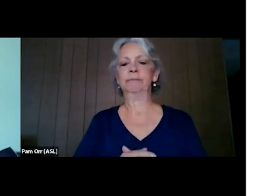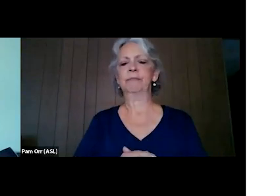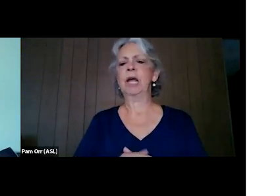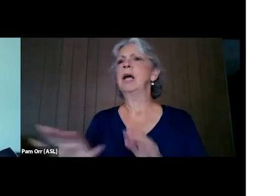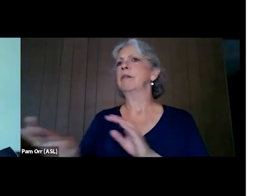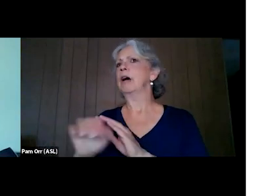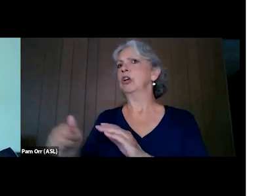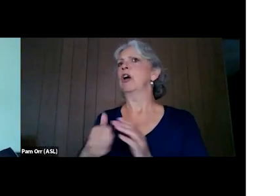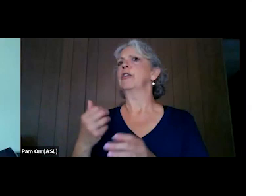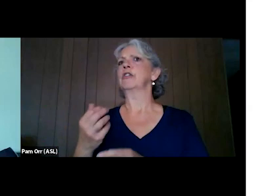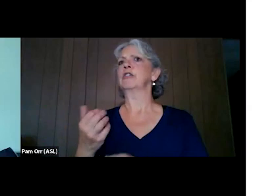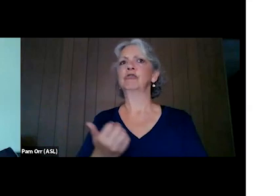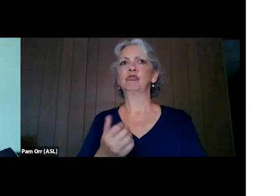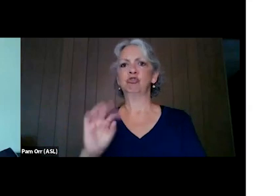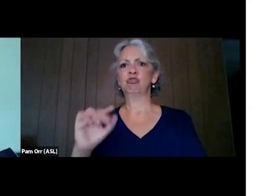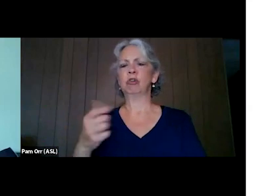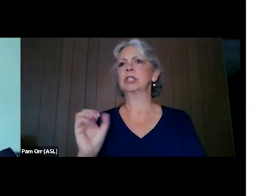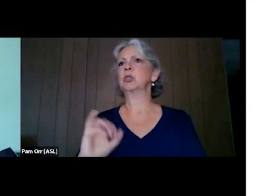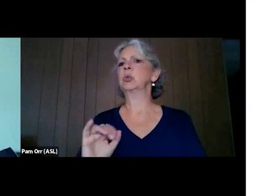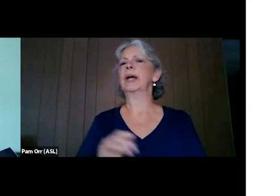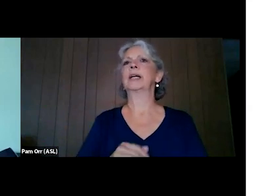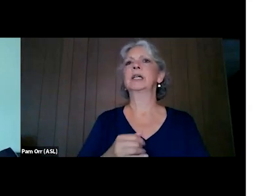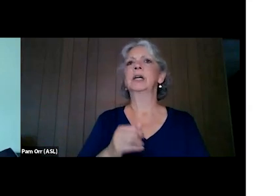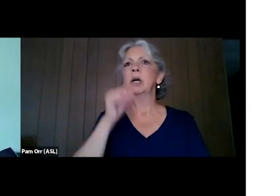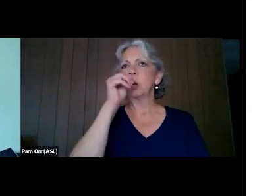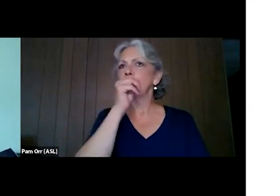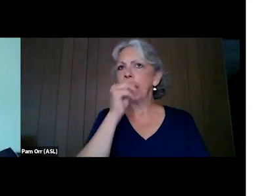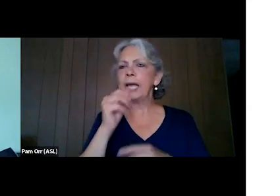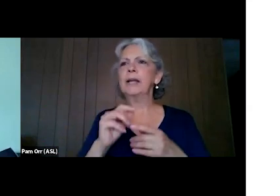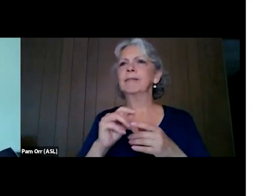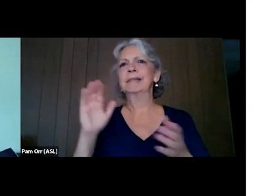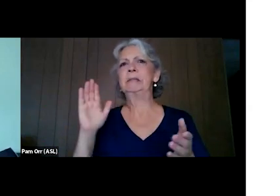including cocaine, that is less common. We don't know if that's gonna change,